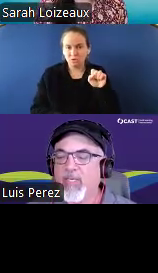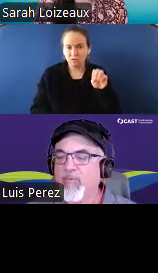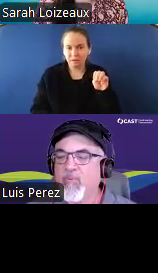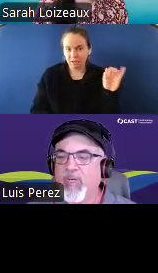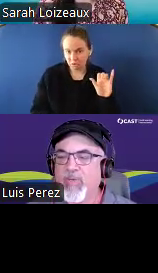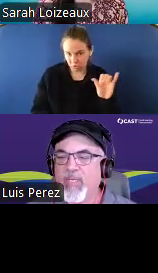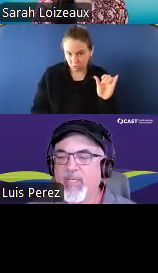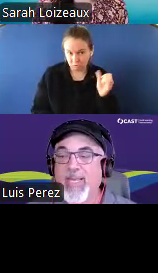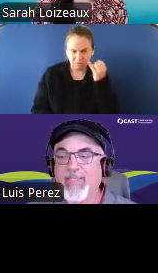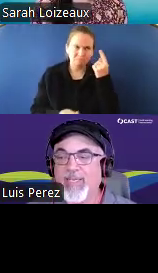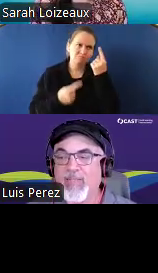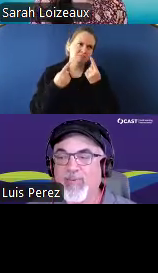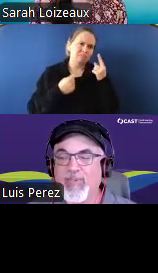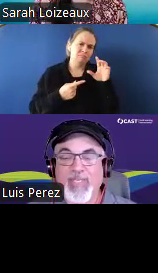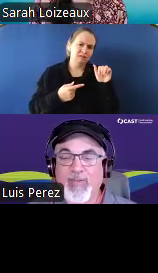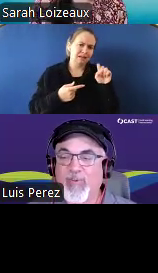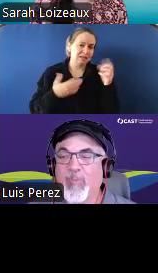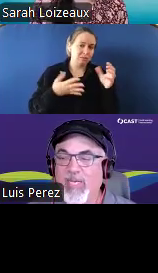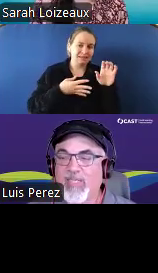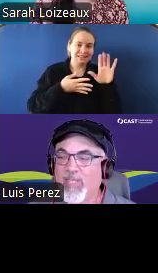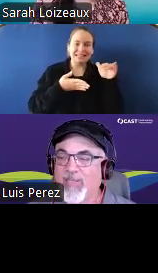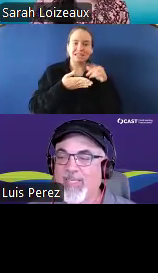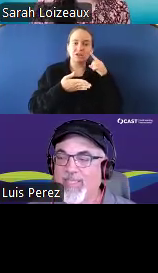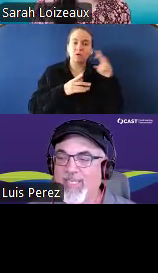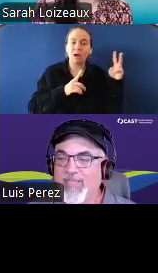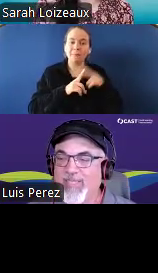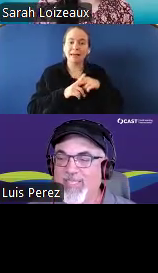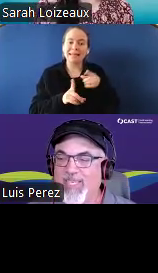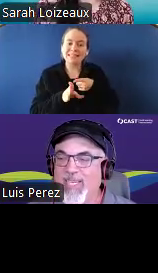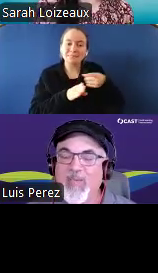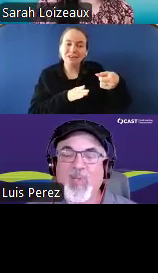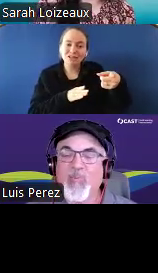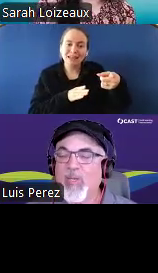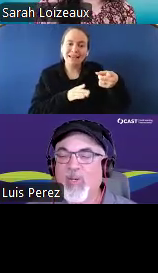if you're wondering, CAST stands for the Center for Applied Specialized Technology, but we no